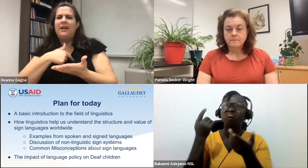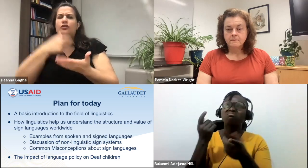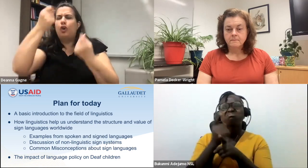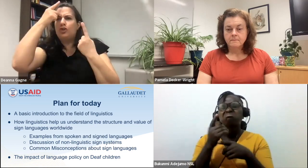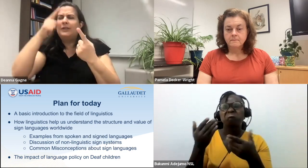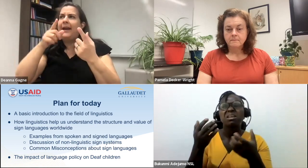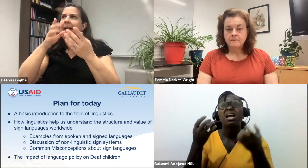And